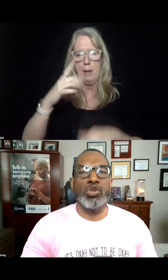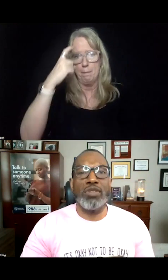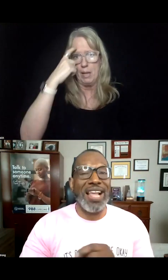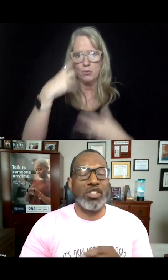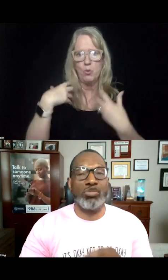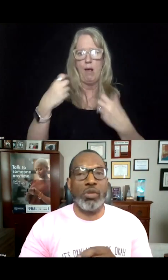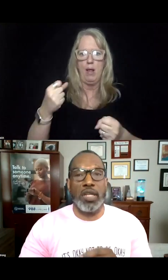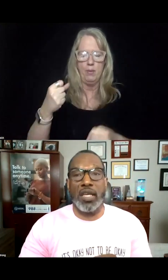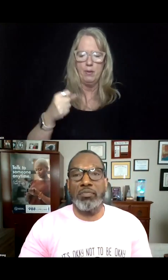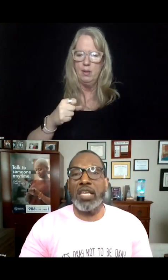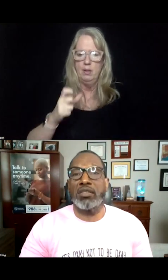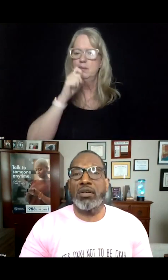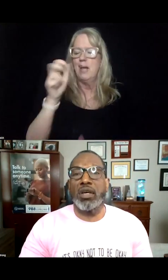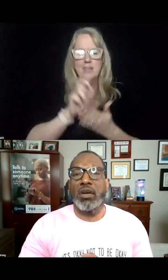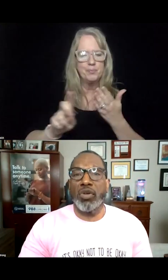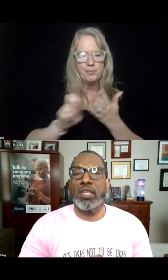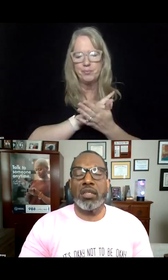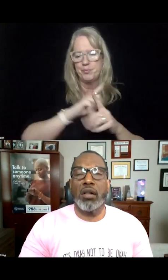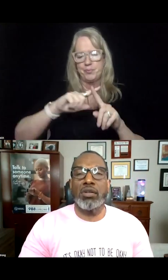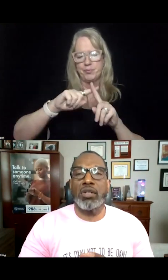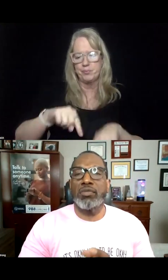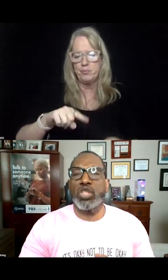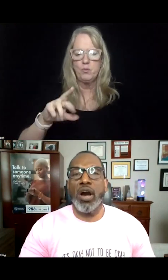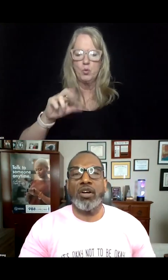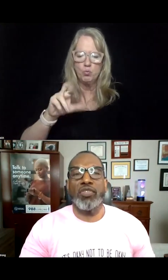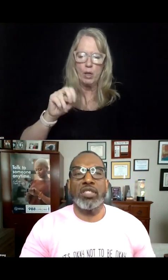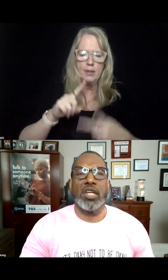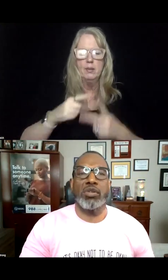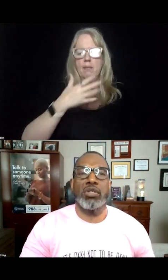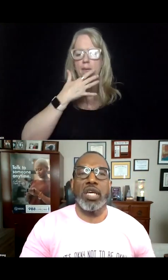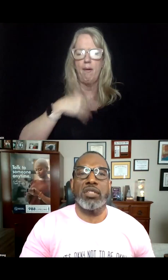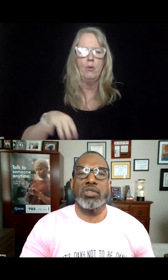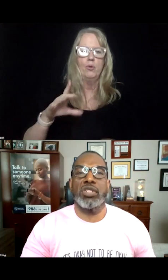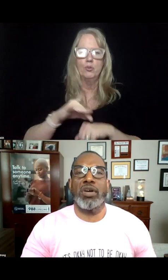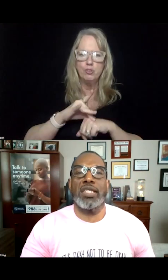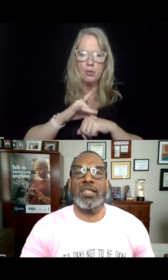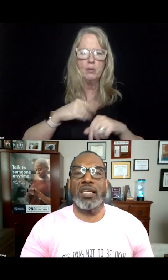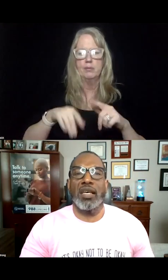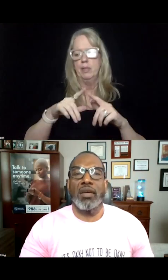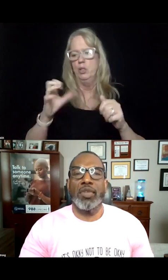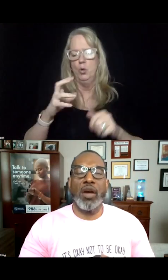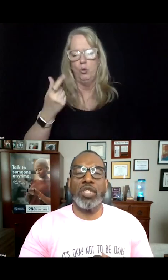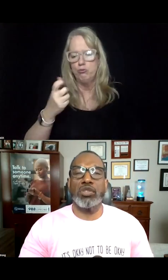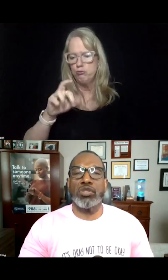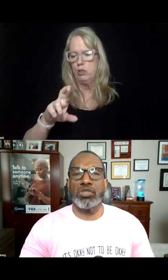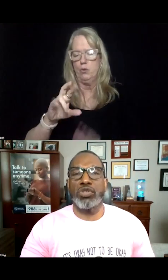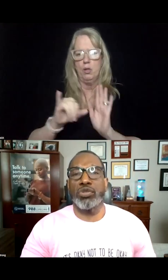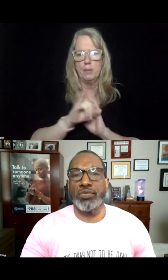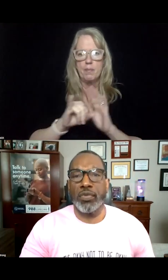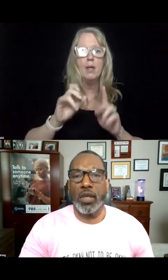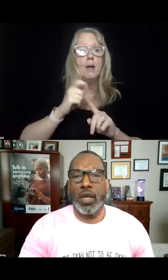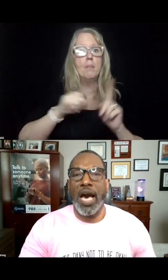DON'T DISCRIMINATE ON GENDER OR RACE OR MINORITY YET THE RESOURCES DO.